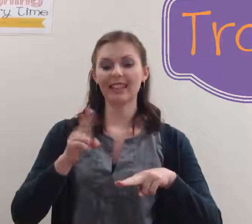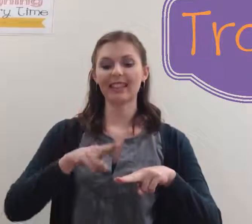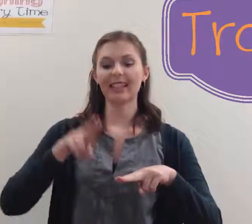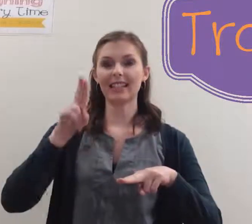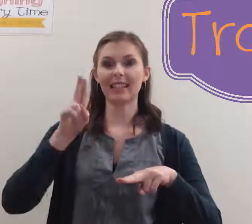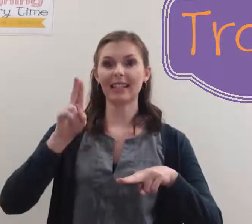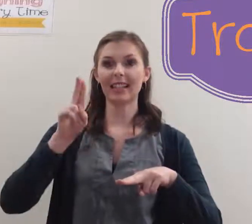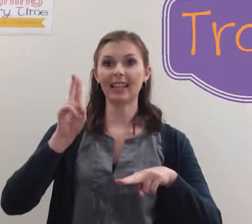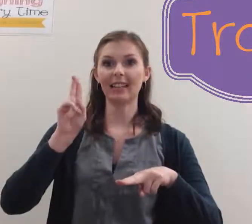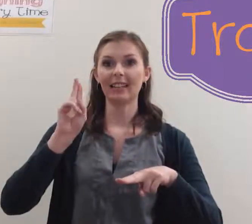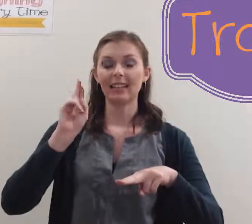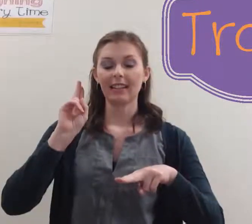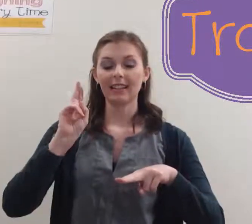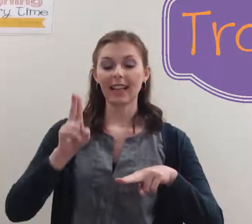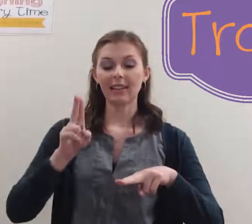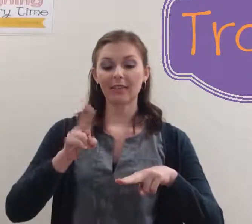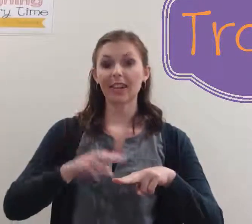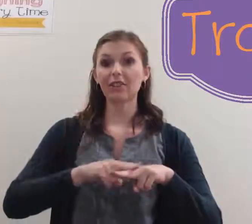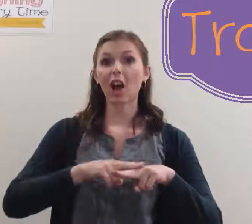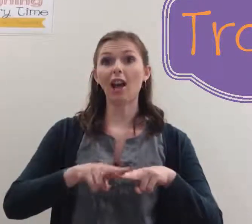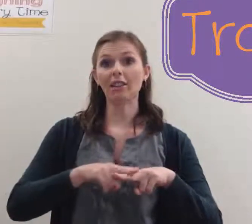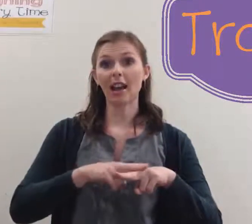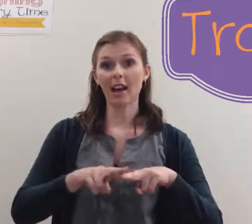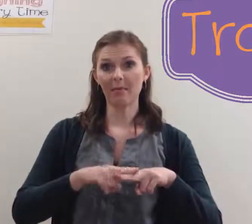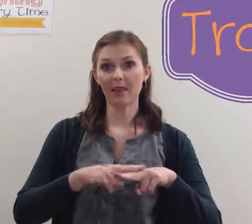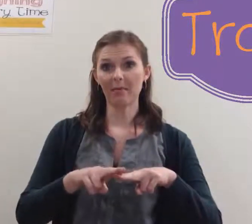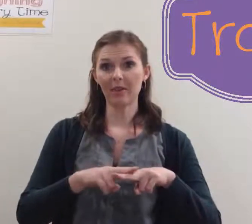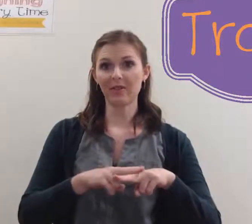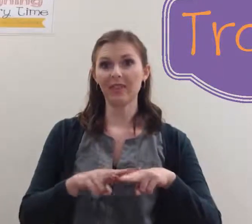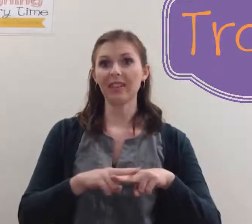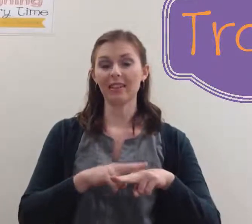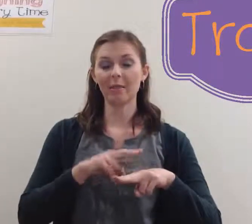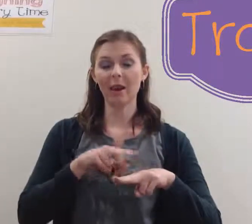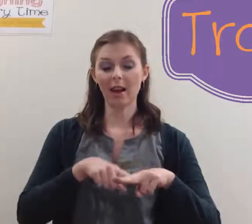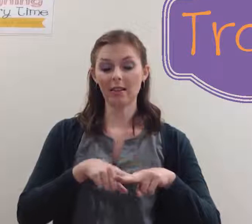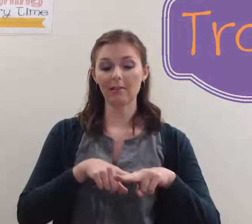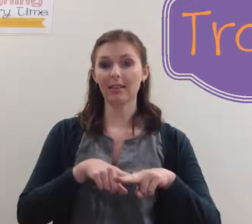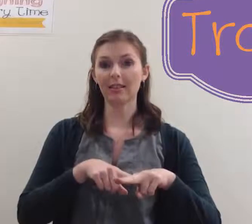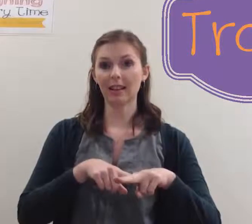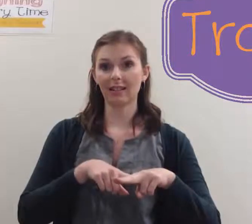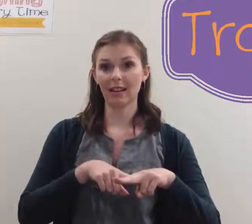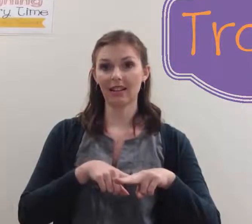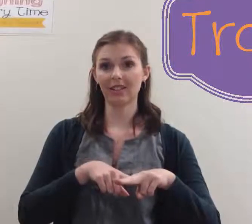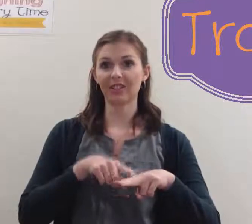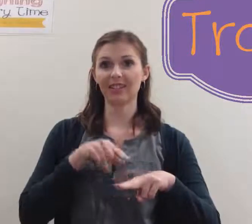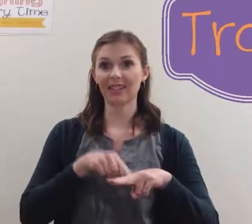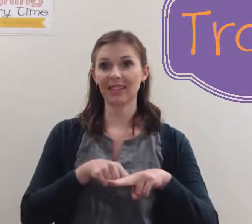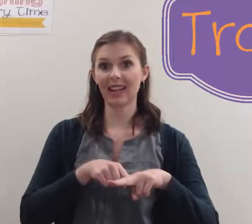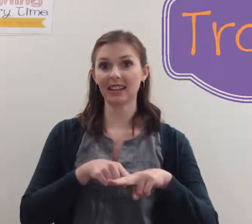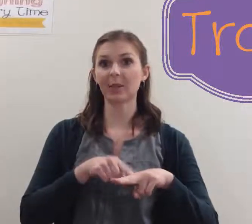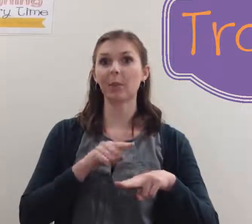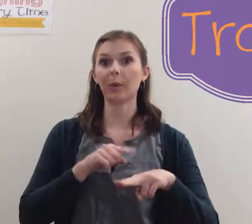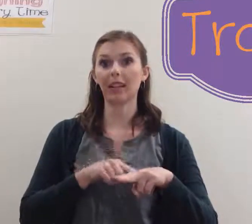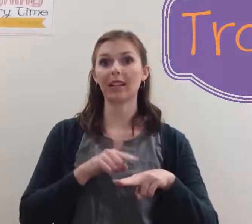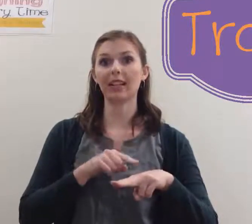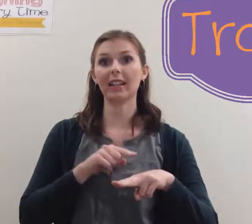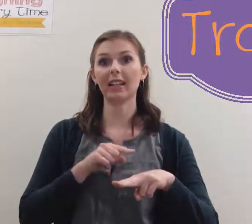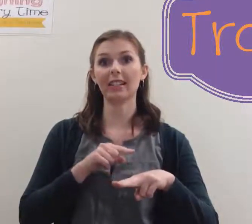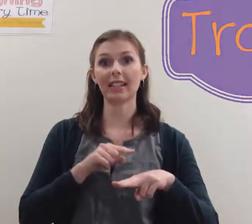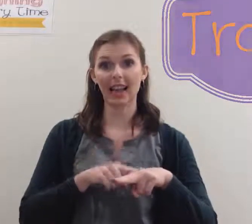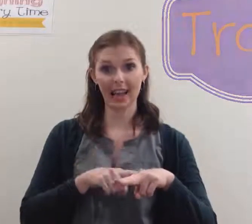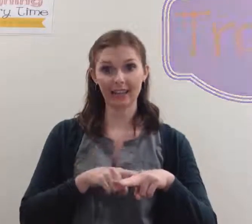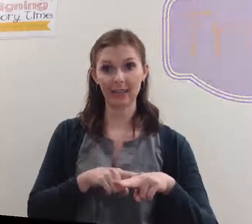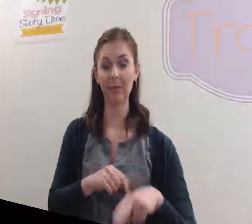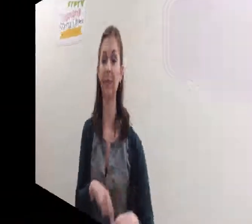It's the set of fingers on top that move and it's the bottom set of fingers that stays where it is at.